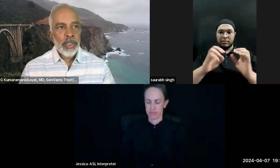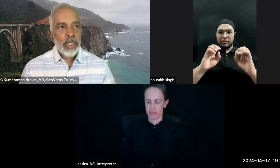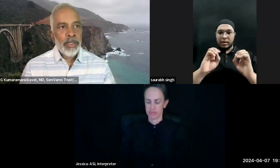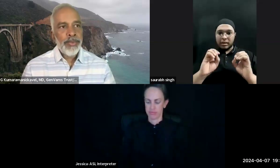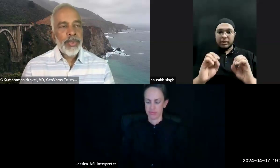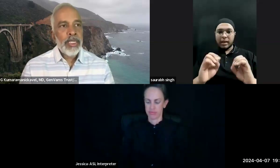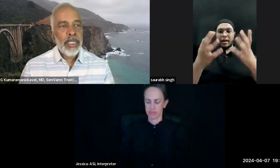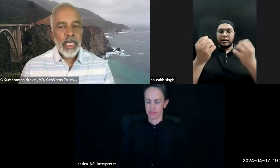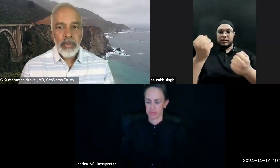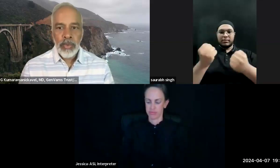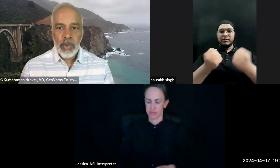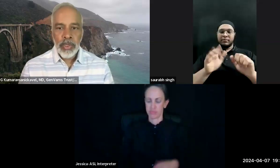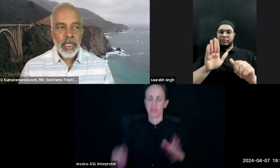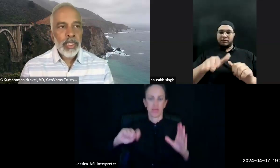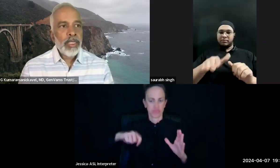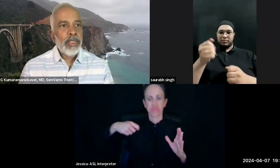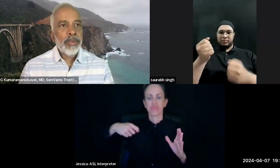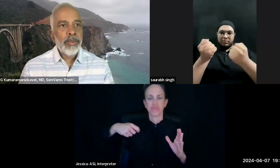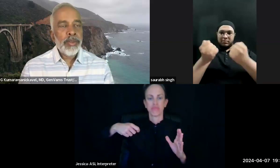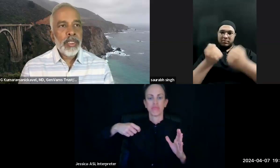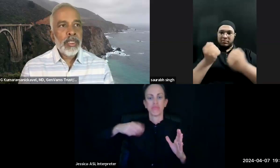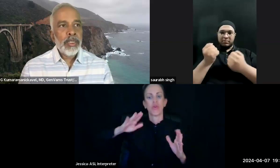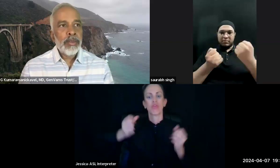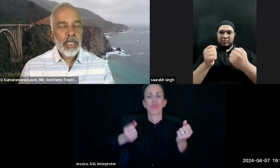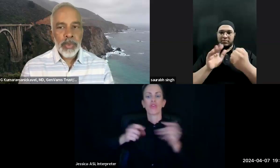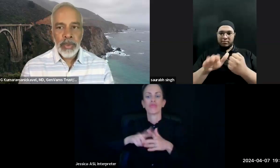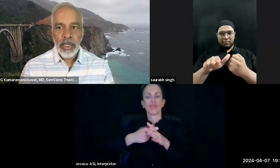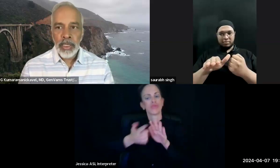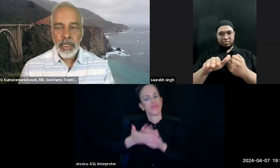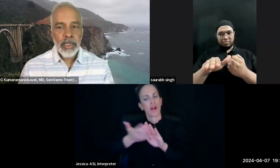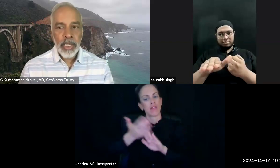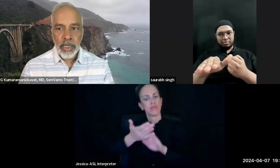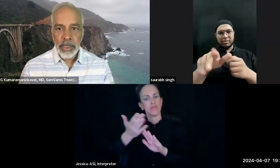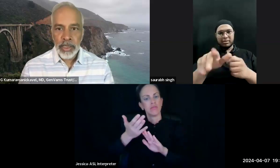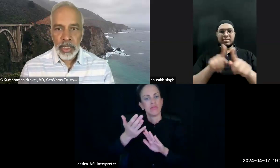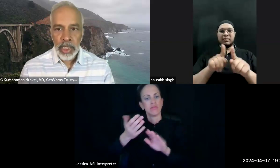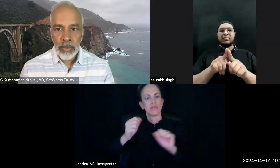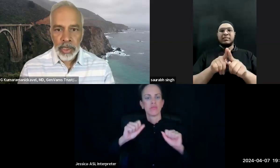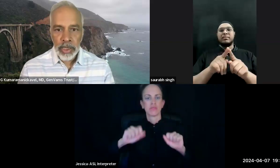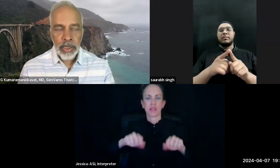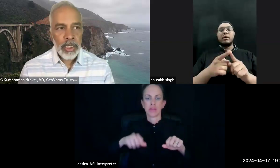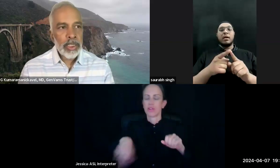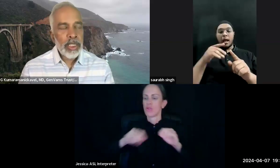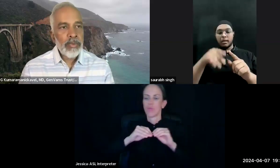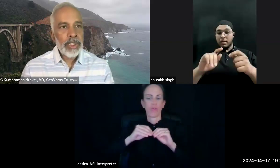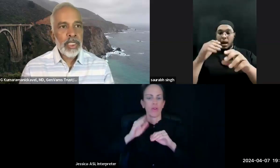to run, that can be more than you know couple of hundred reactions that take place. Each and every